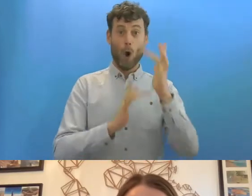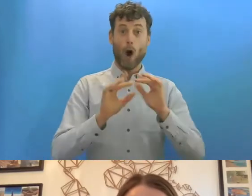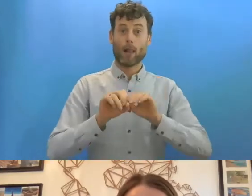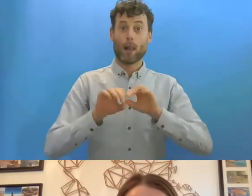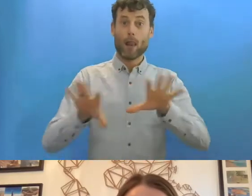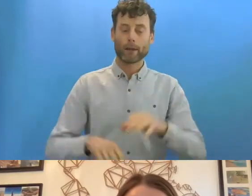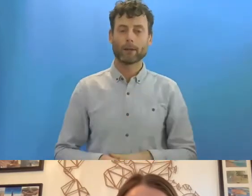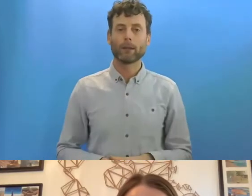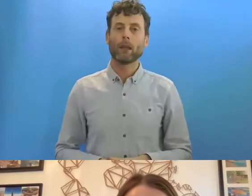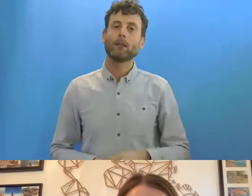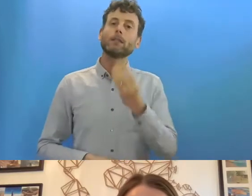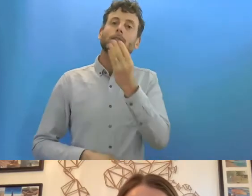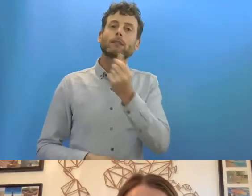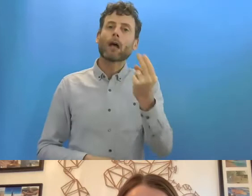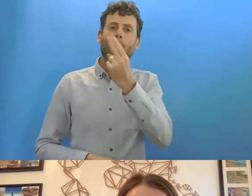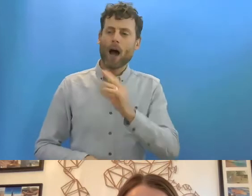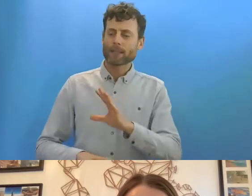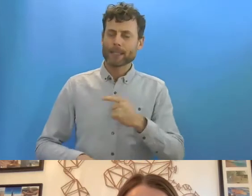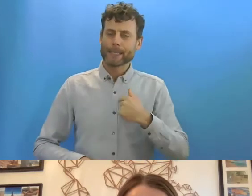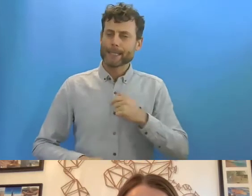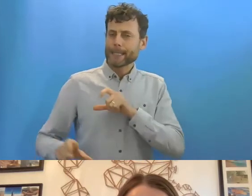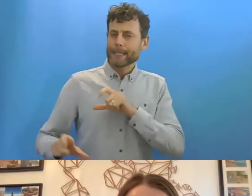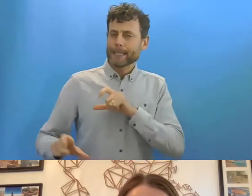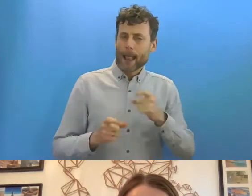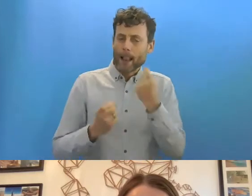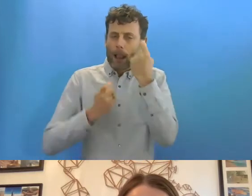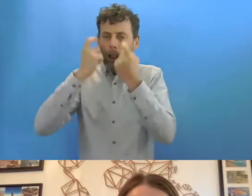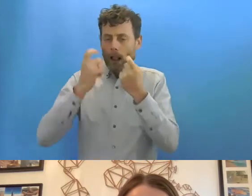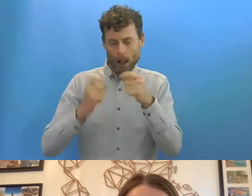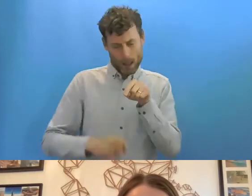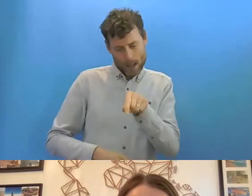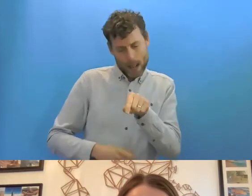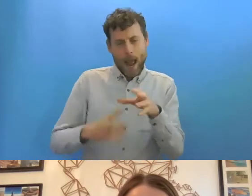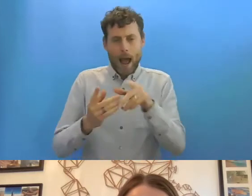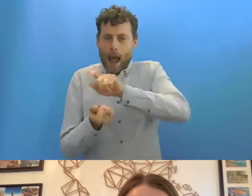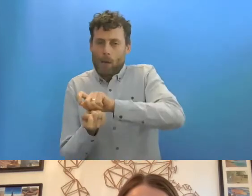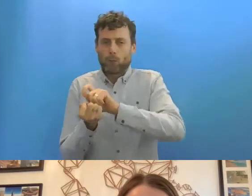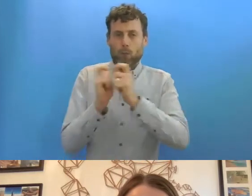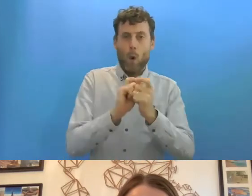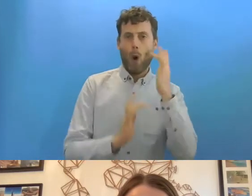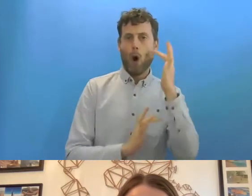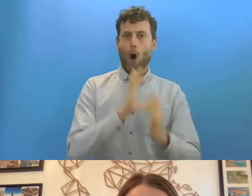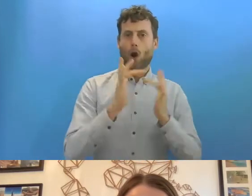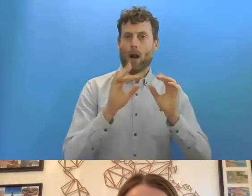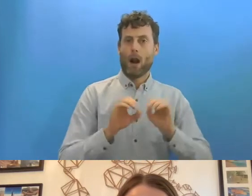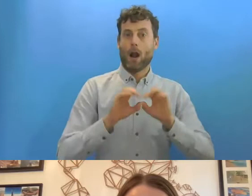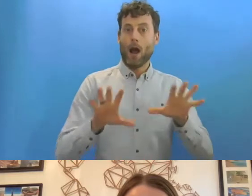Some artists are like "absolutely, I'm still in, here is my film ready to go" and some artists were very much in the process of developing their work for a digital audience and for